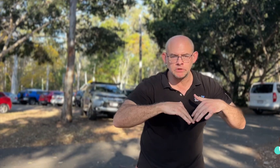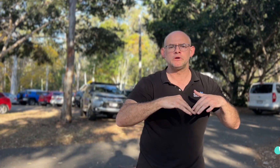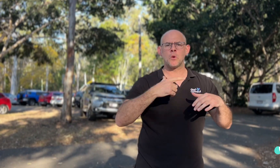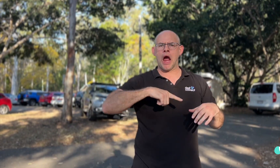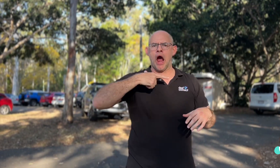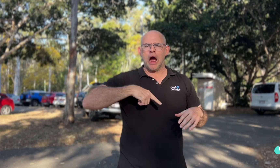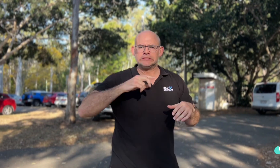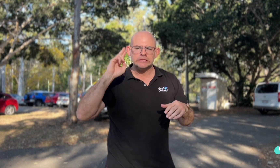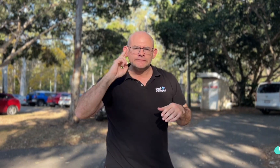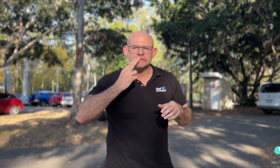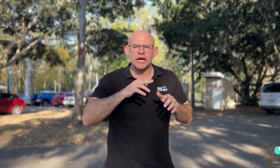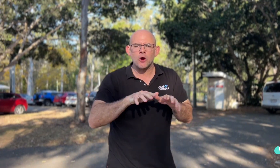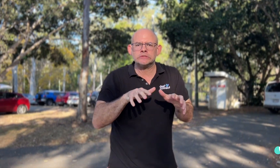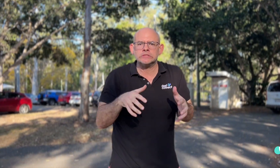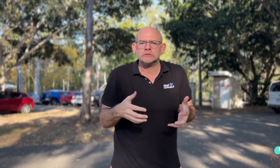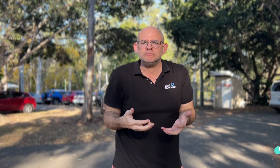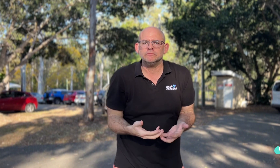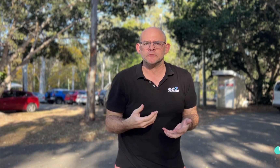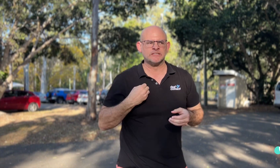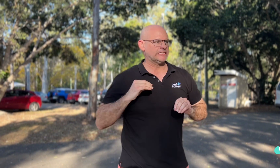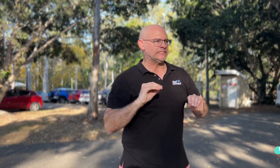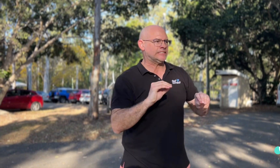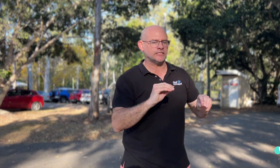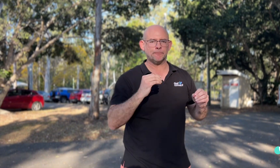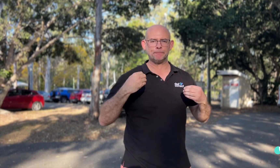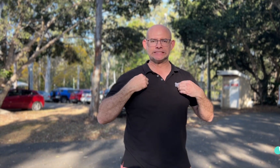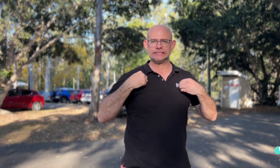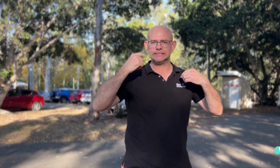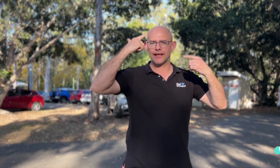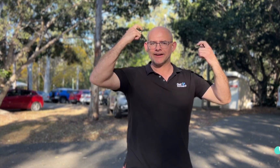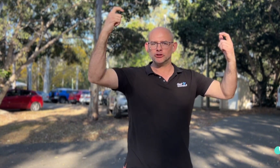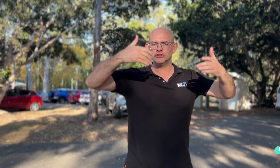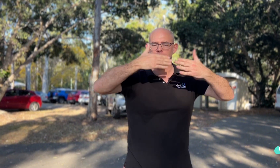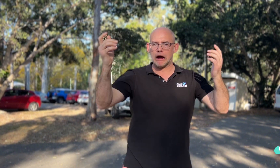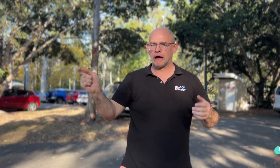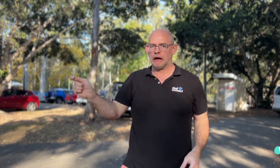We’re here for the Deaf Ecosystem. We're here to teach business innovation